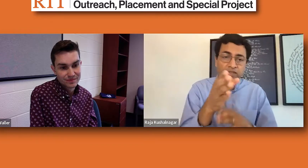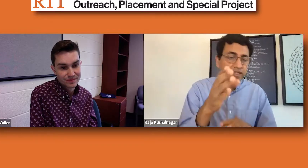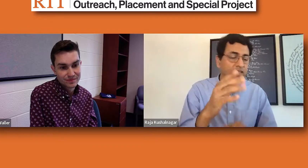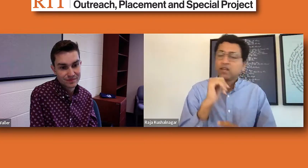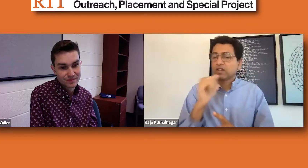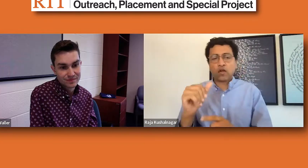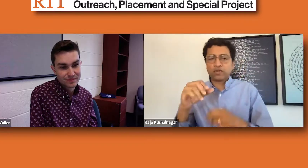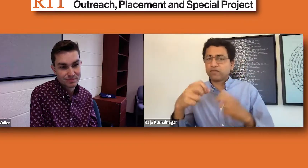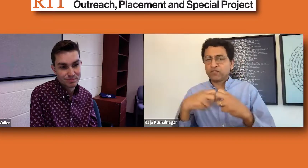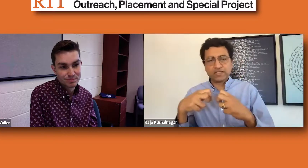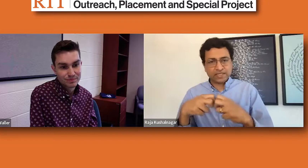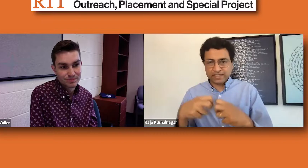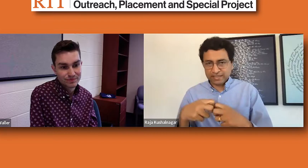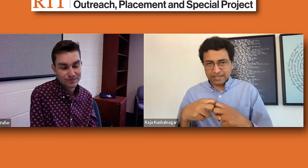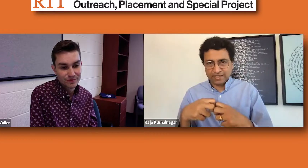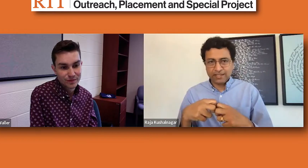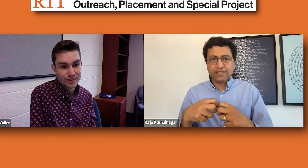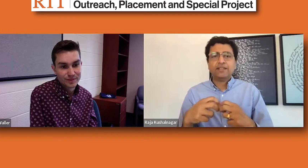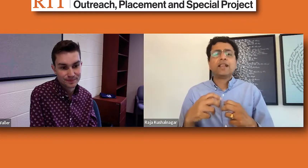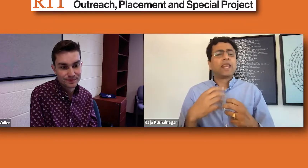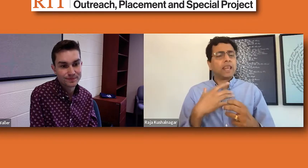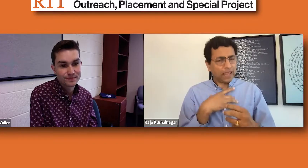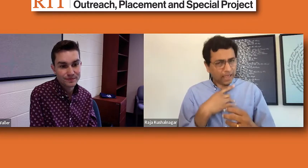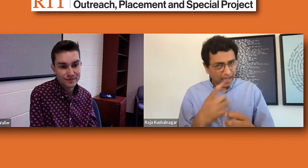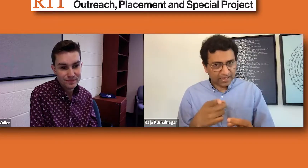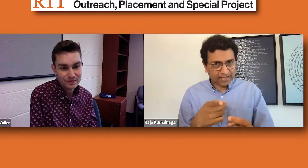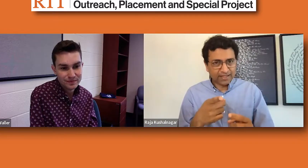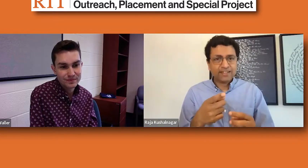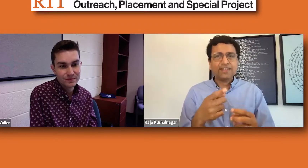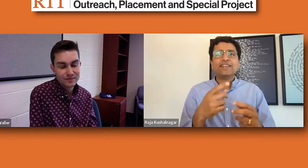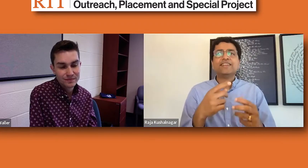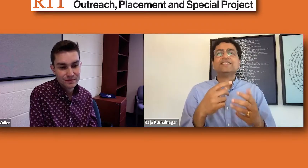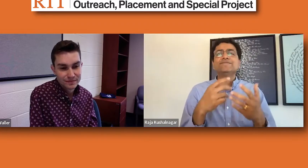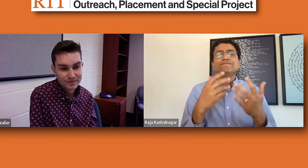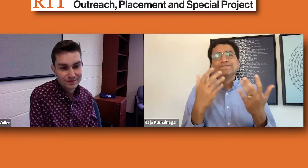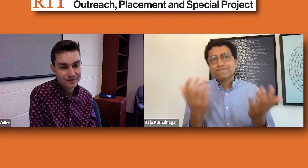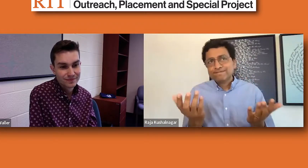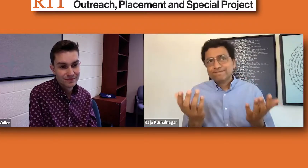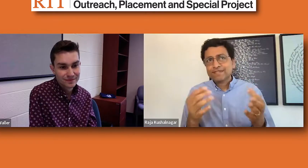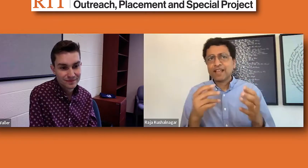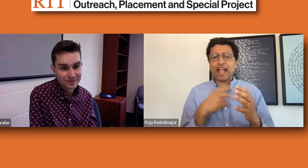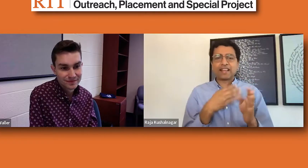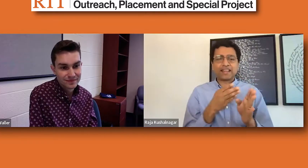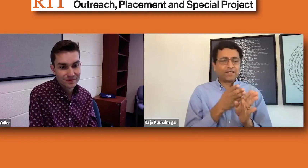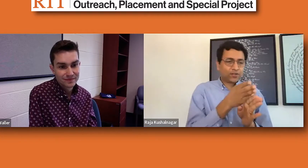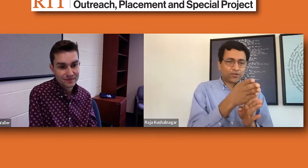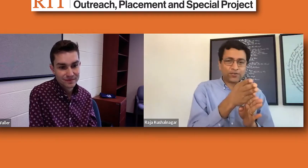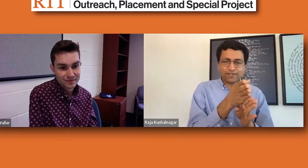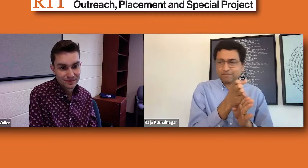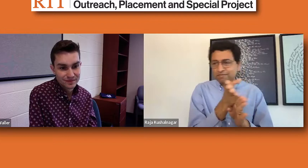I was looking for a job in the computer field, not physics. I did like computers